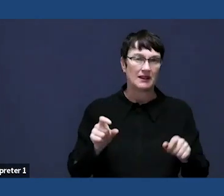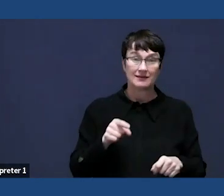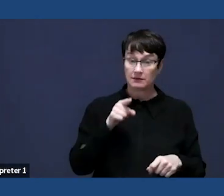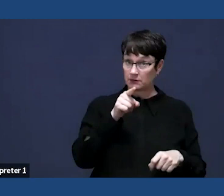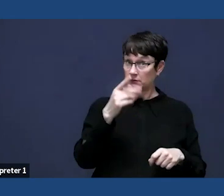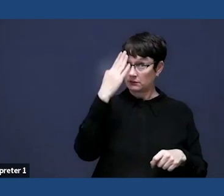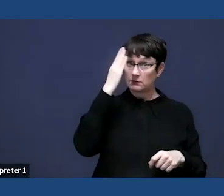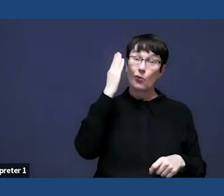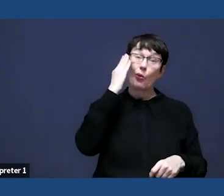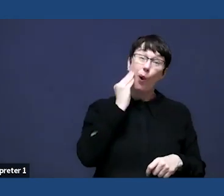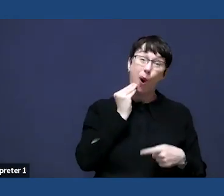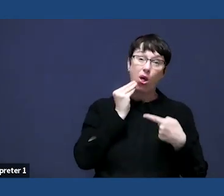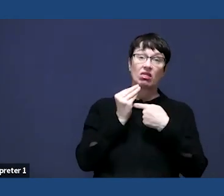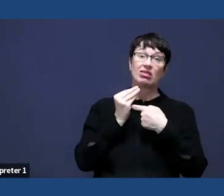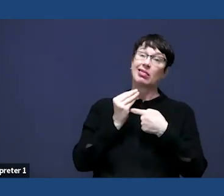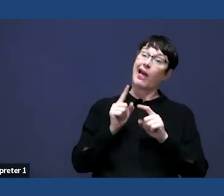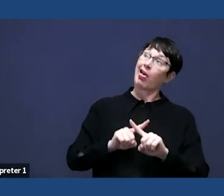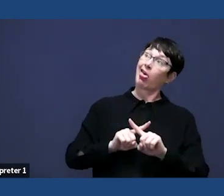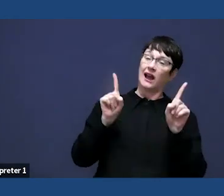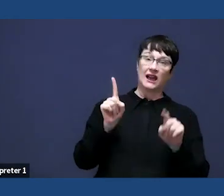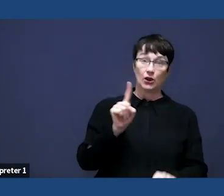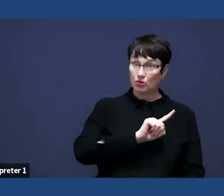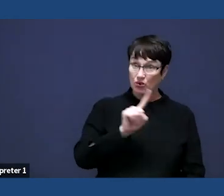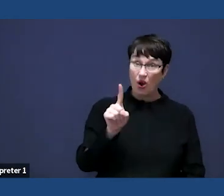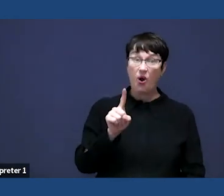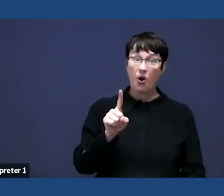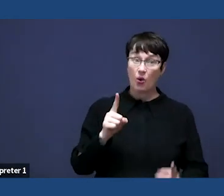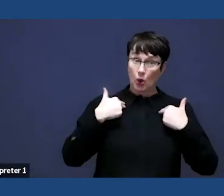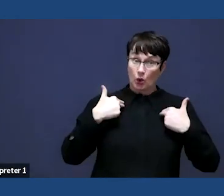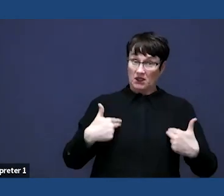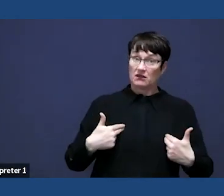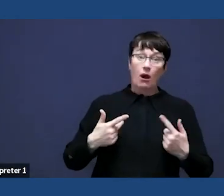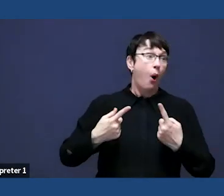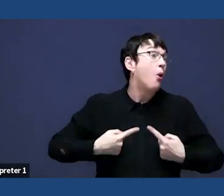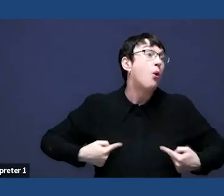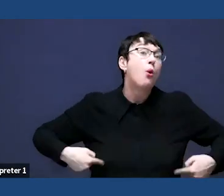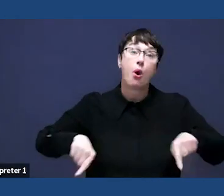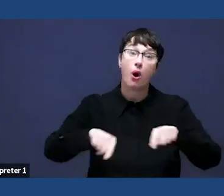And that all of us will get there. It's just a matter of sooner or later.